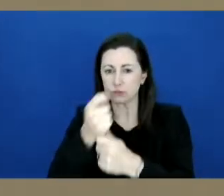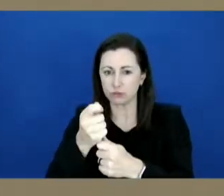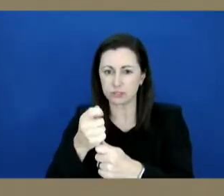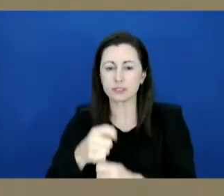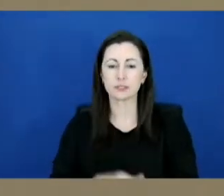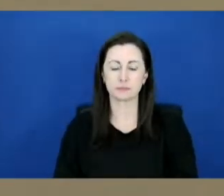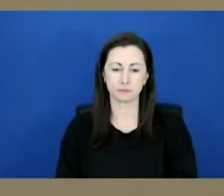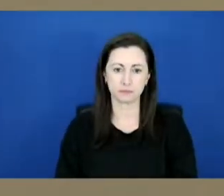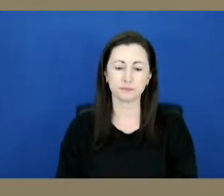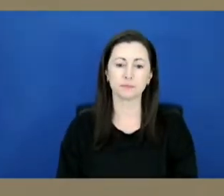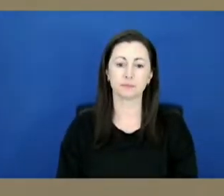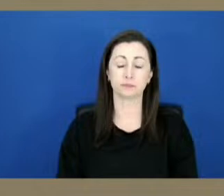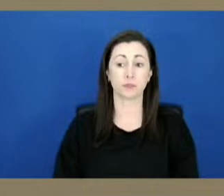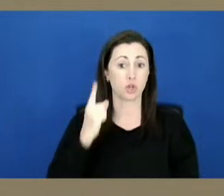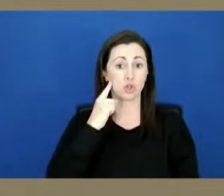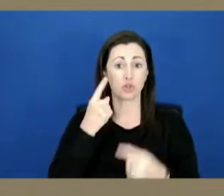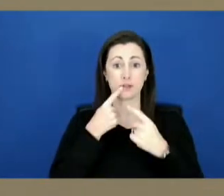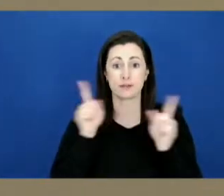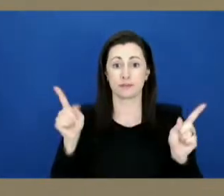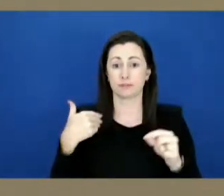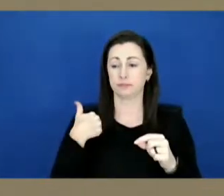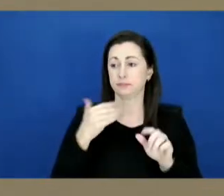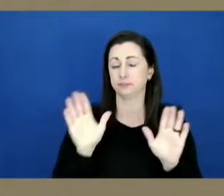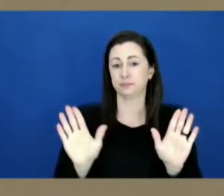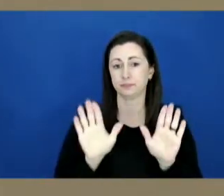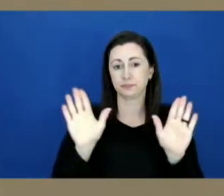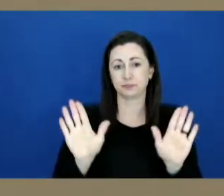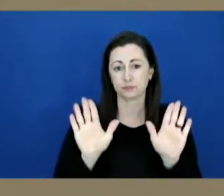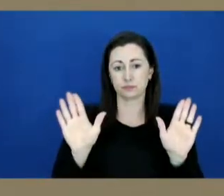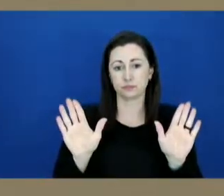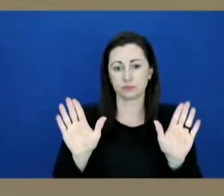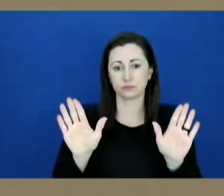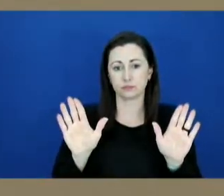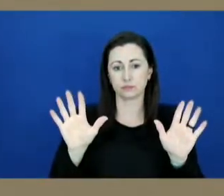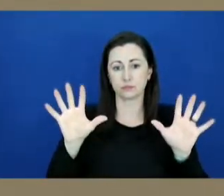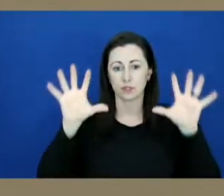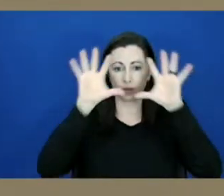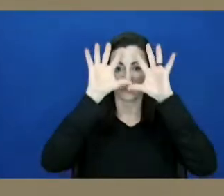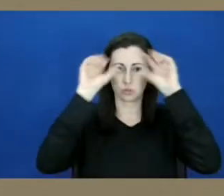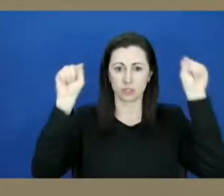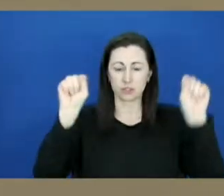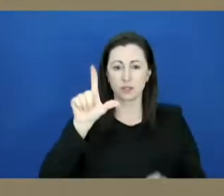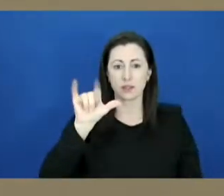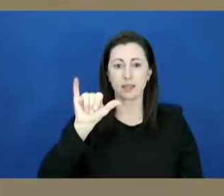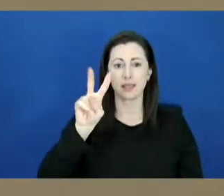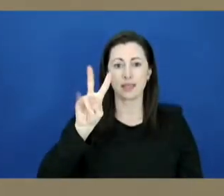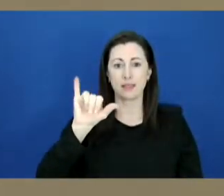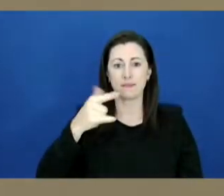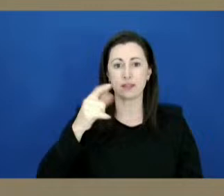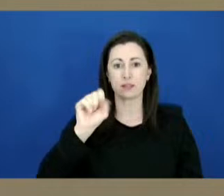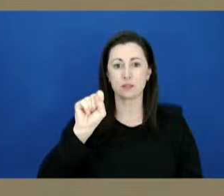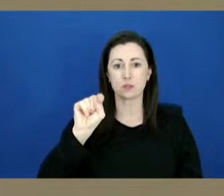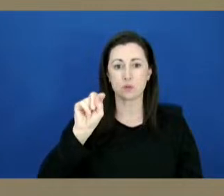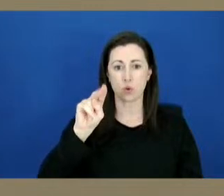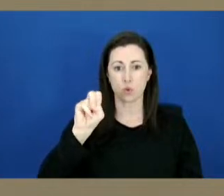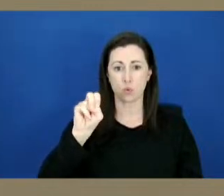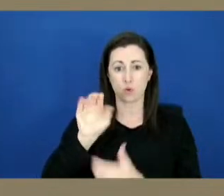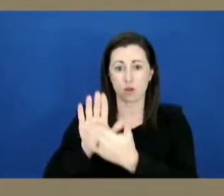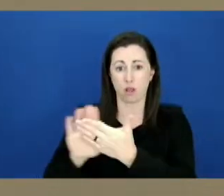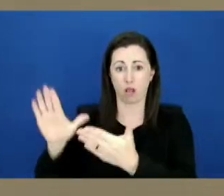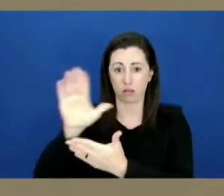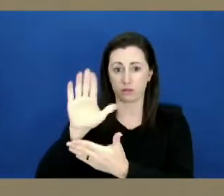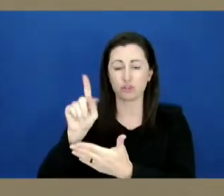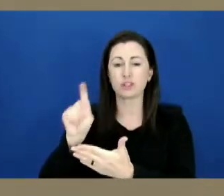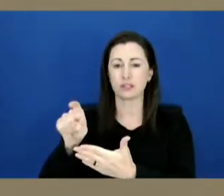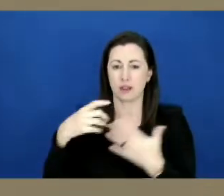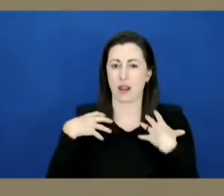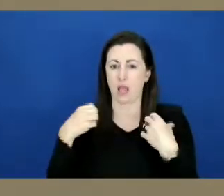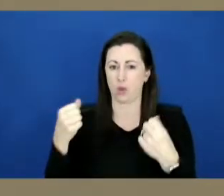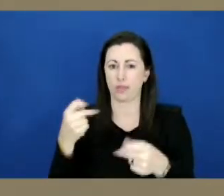THE INTEREST THAT YOU PUT IN.